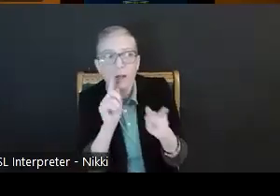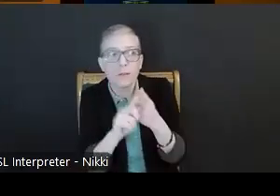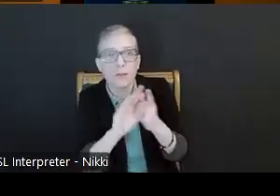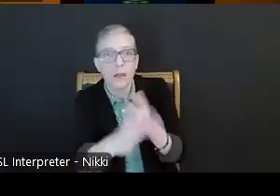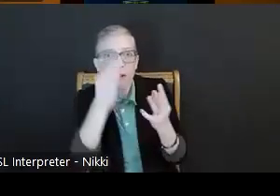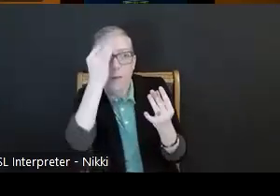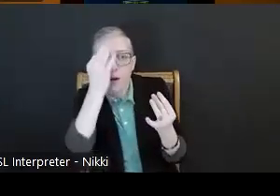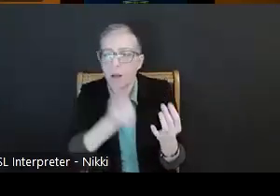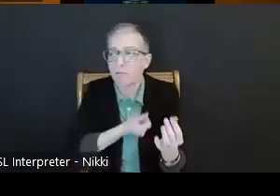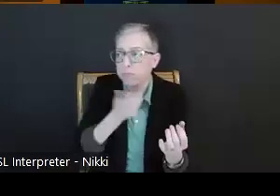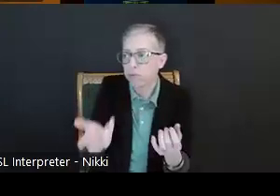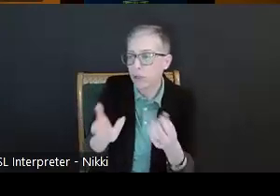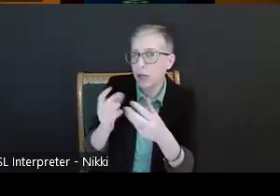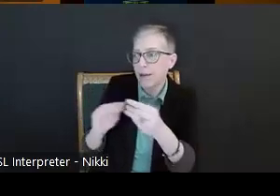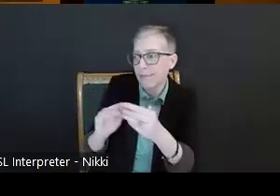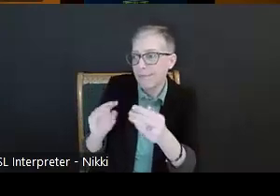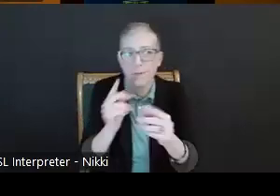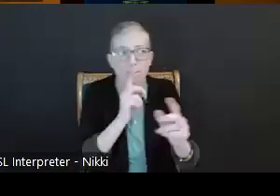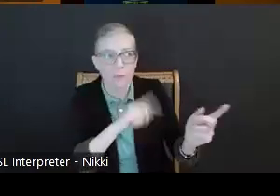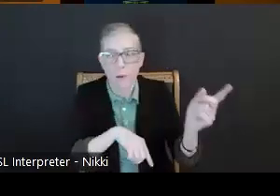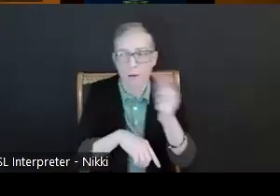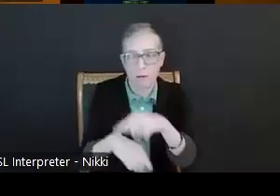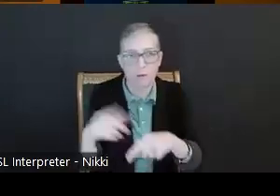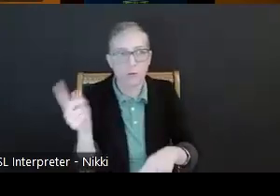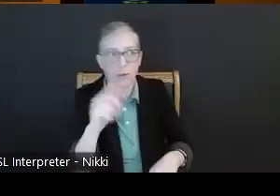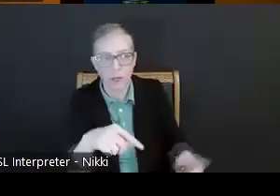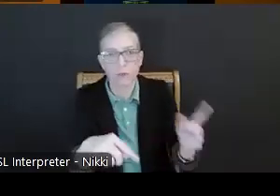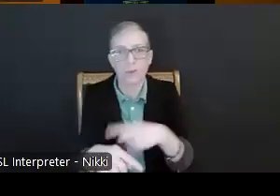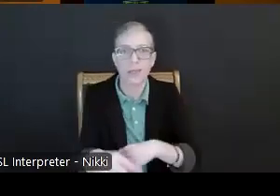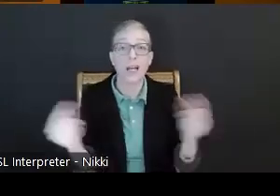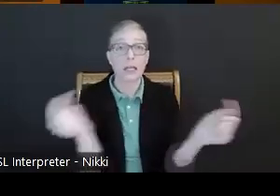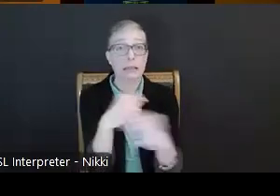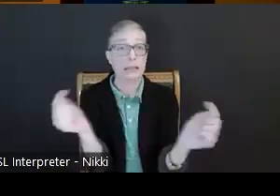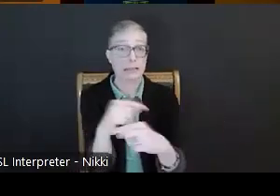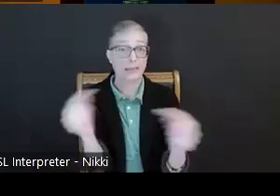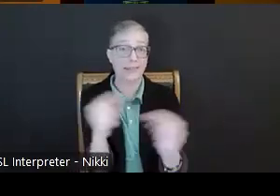time um and take turns doing that and it didn't always go that far but at least they were given